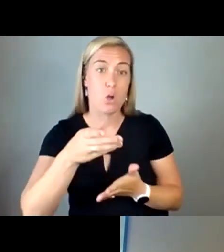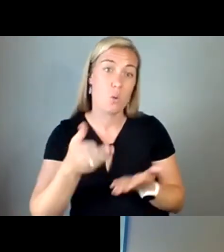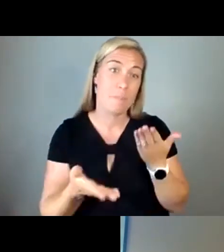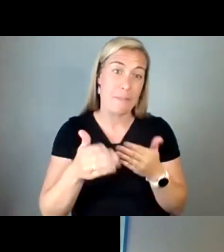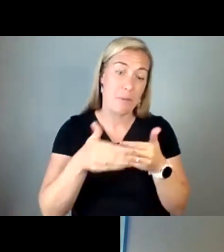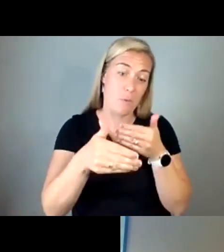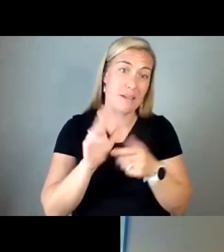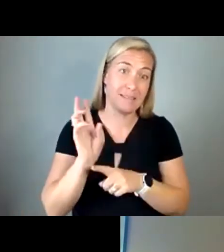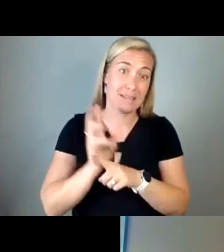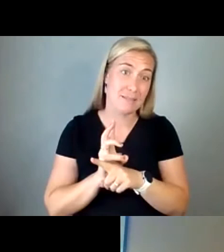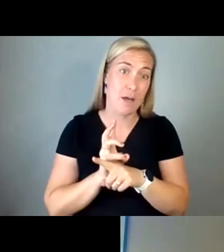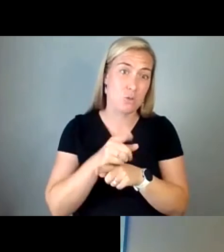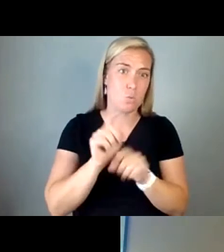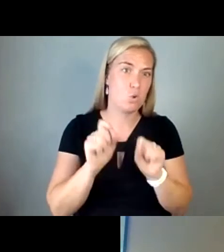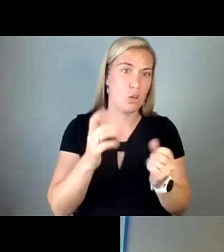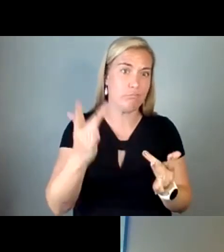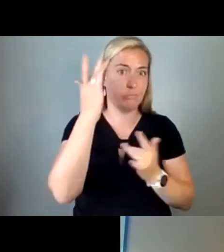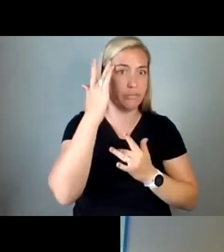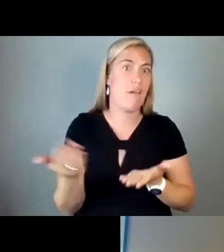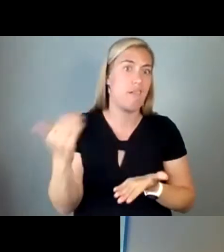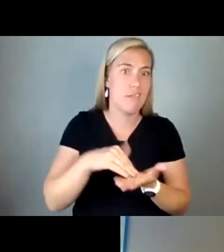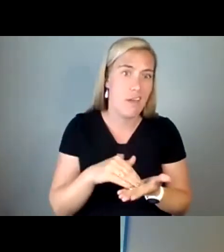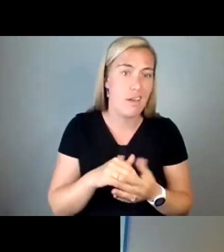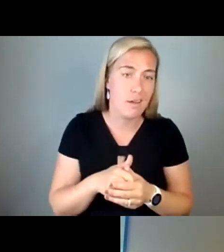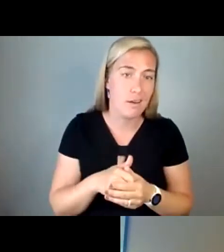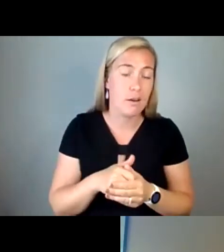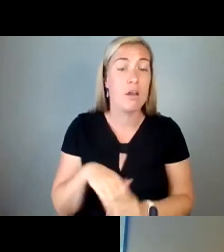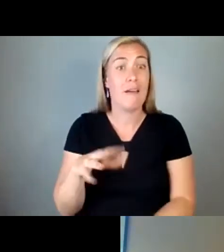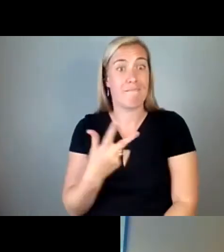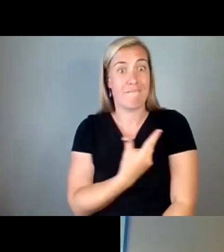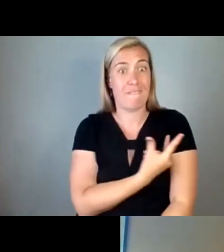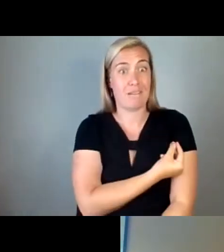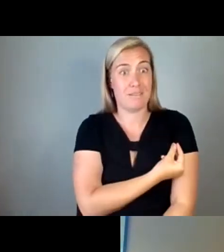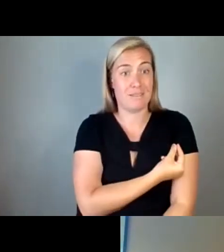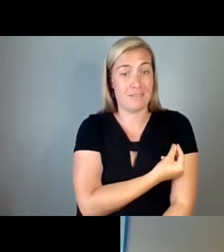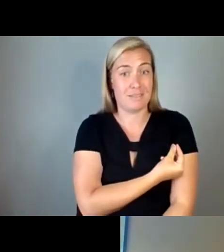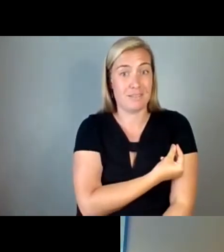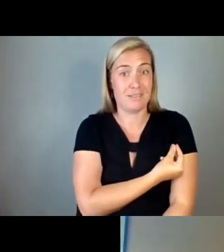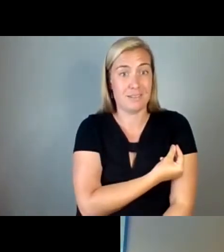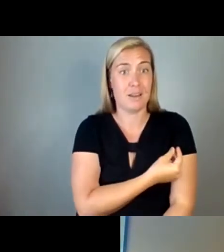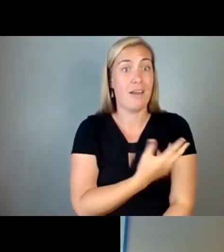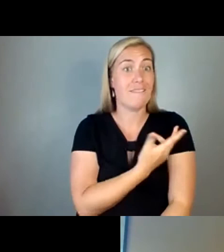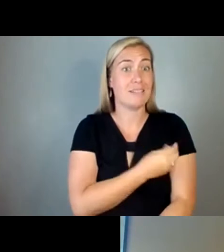of having recovered from that virus. Whereas with vaccine immunity will wane, but not as